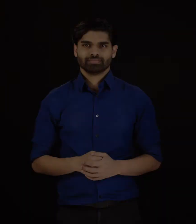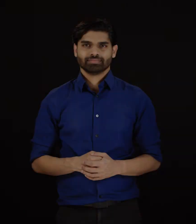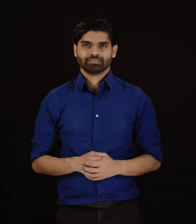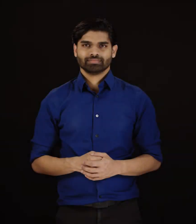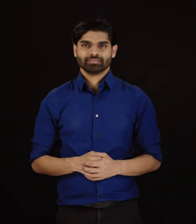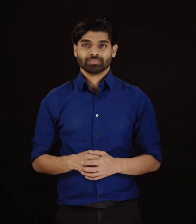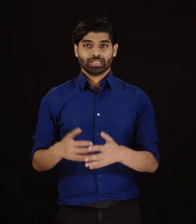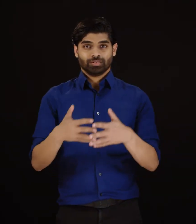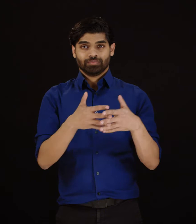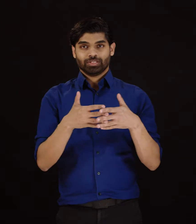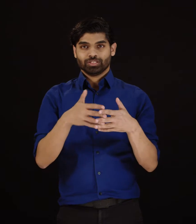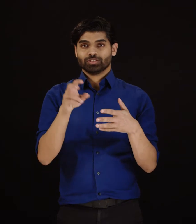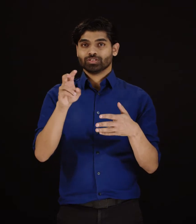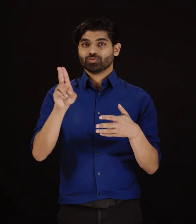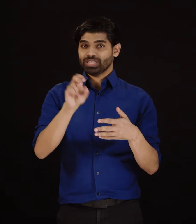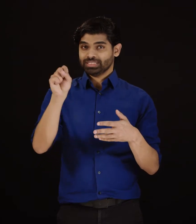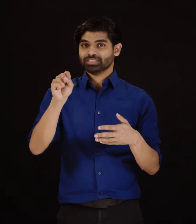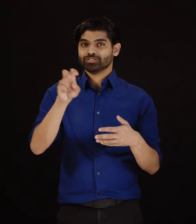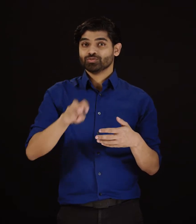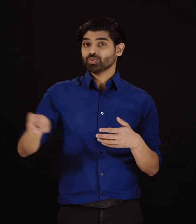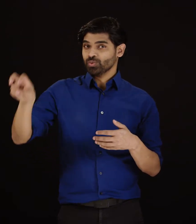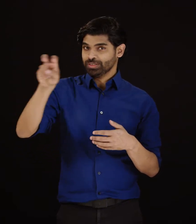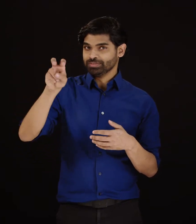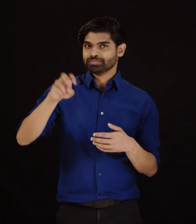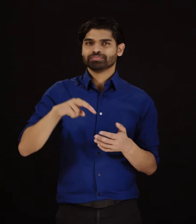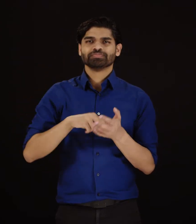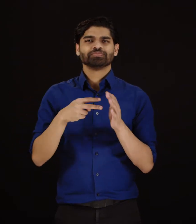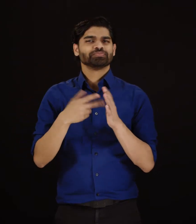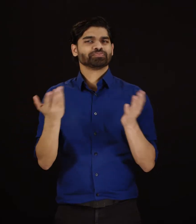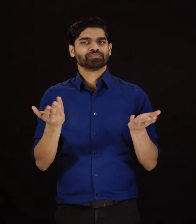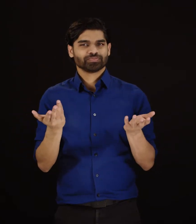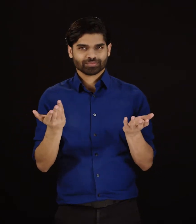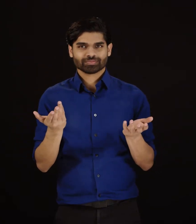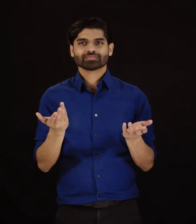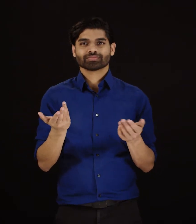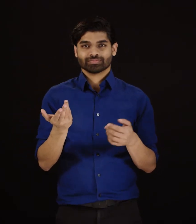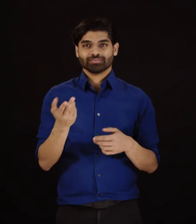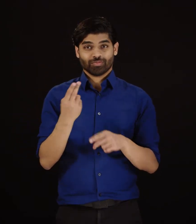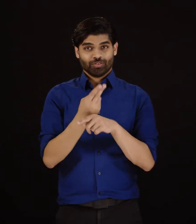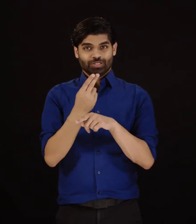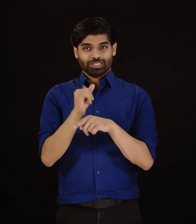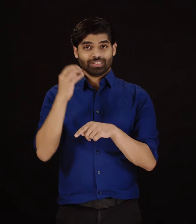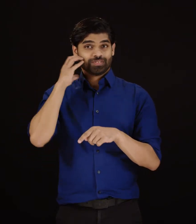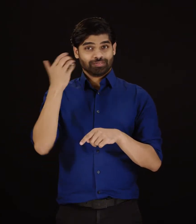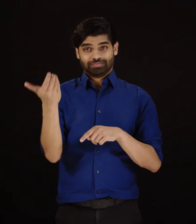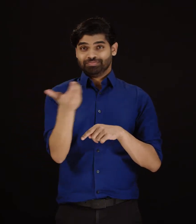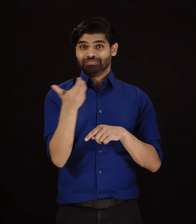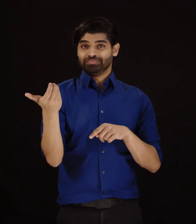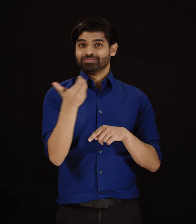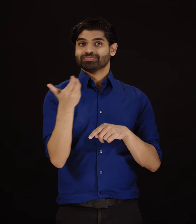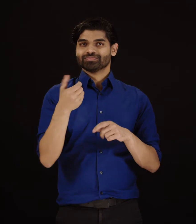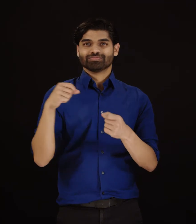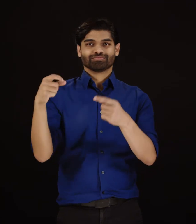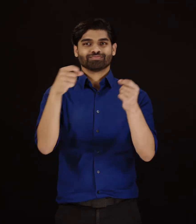US Roaming refers to the use of wireless services while travelling in the US.